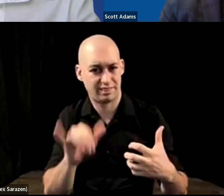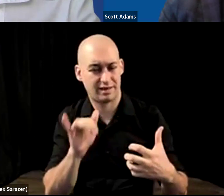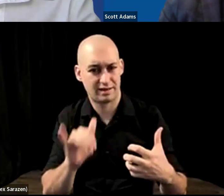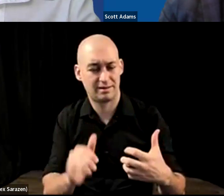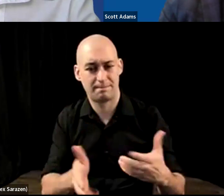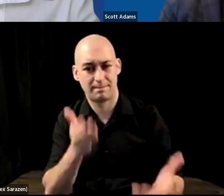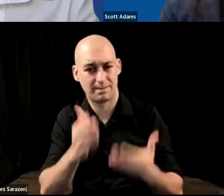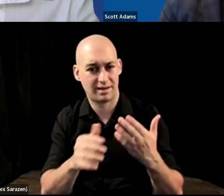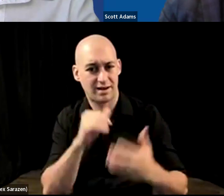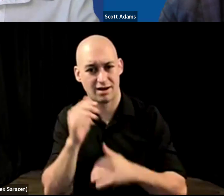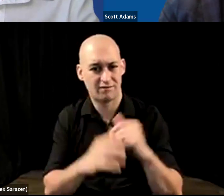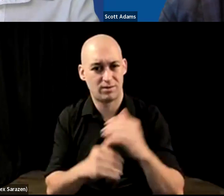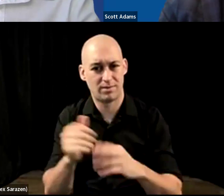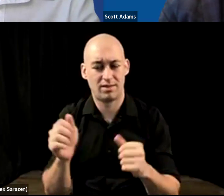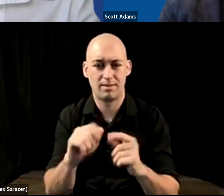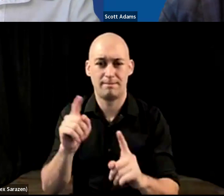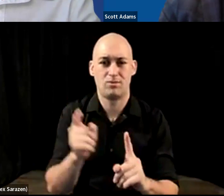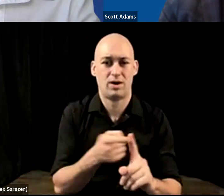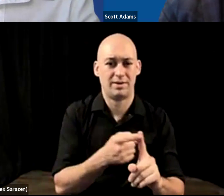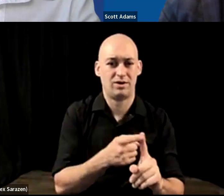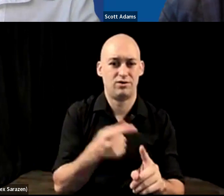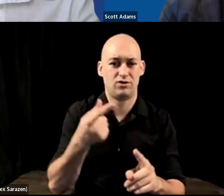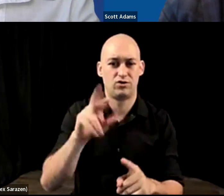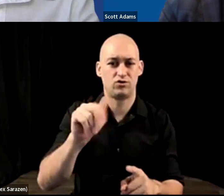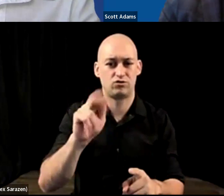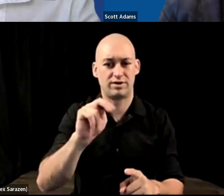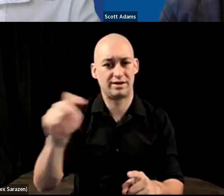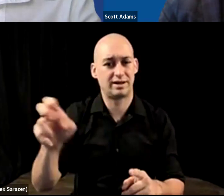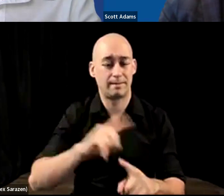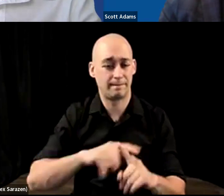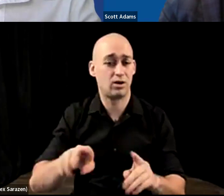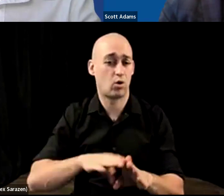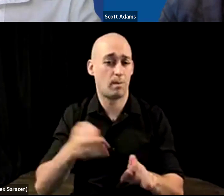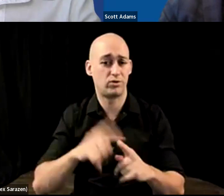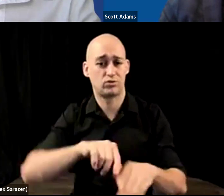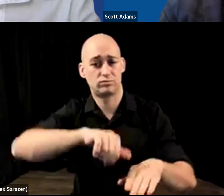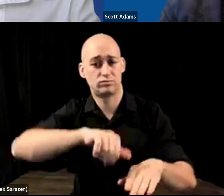comfortable being a primary grantee, but would be open being like a sub grantee and receiving